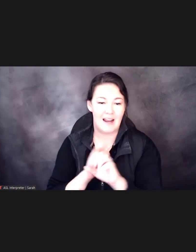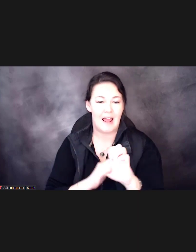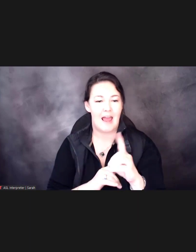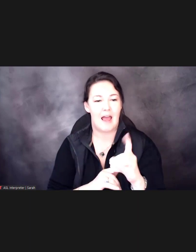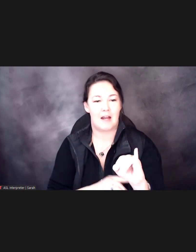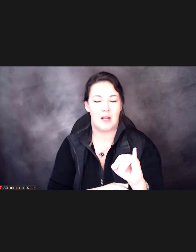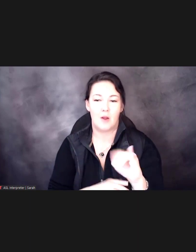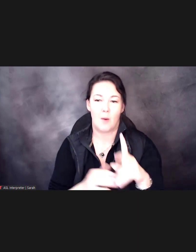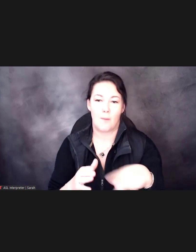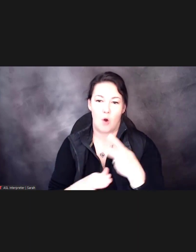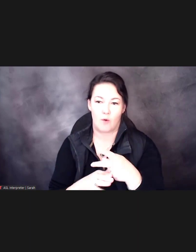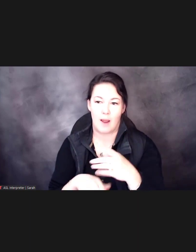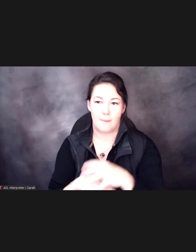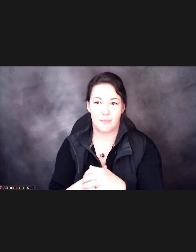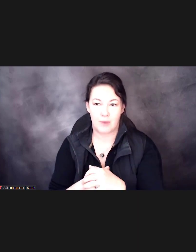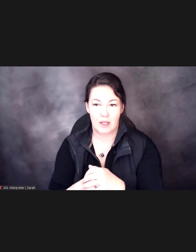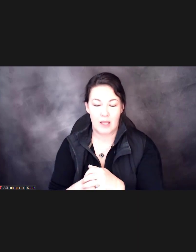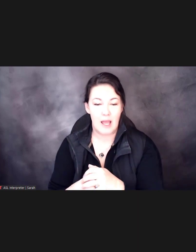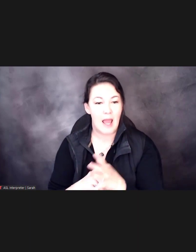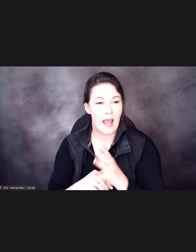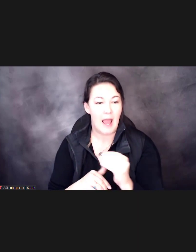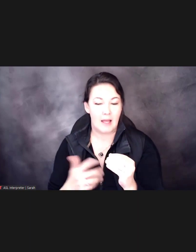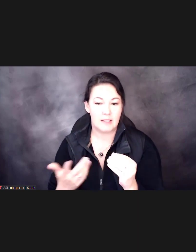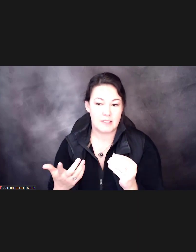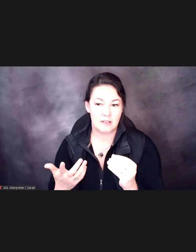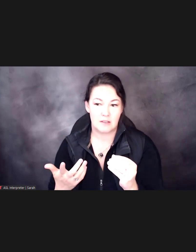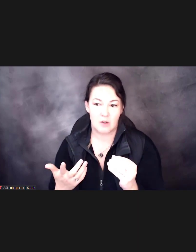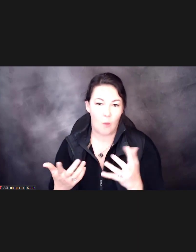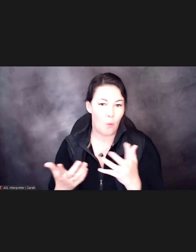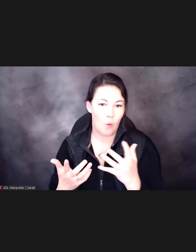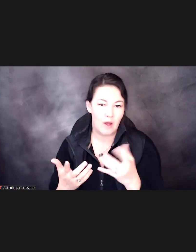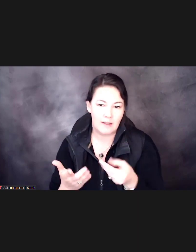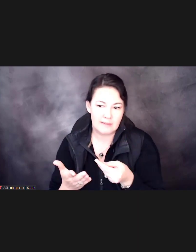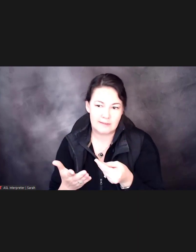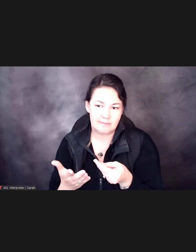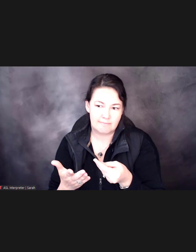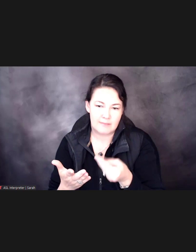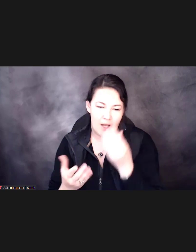state EHDI program for a listing of service providers and the data they